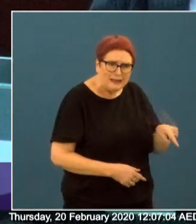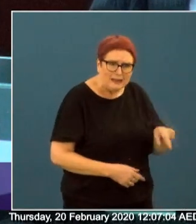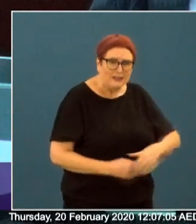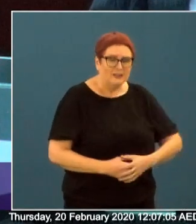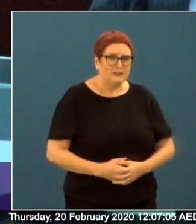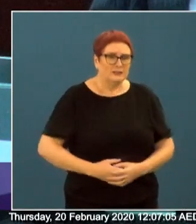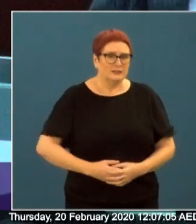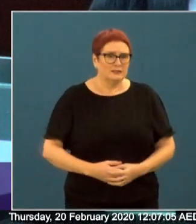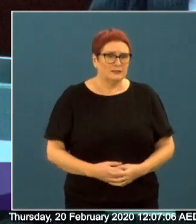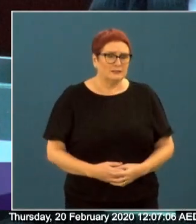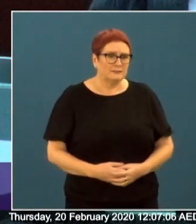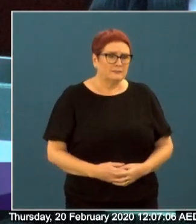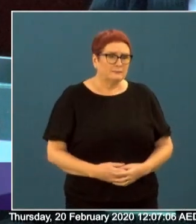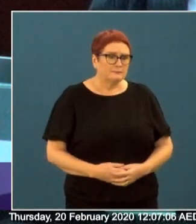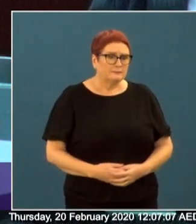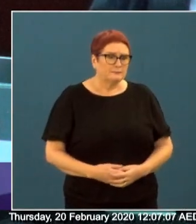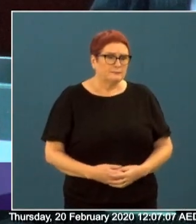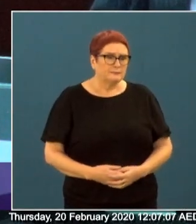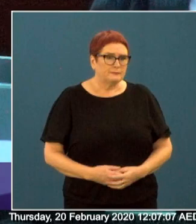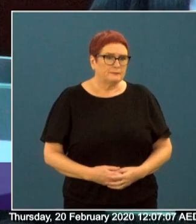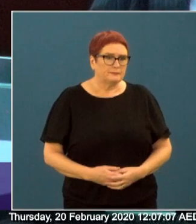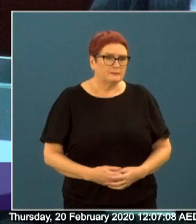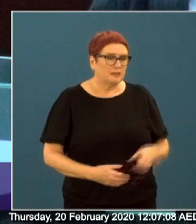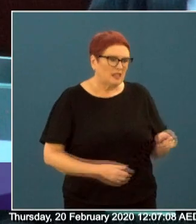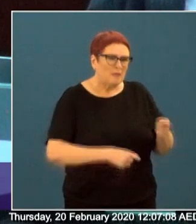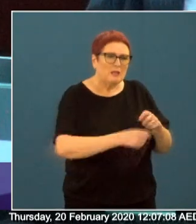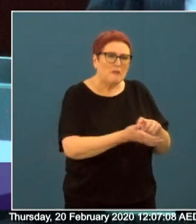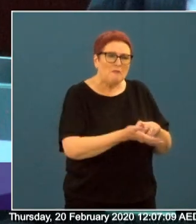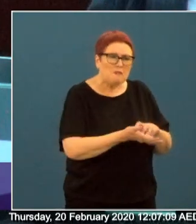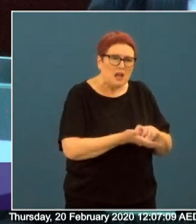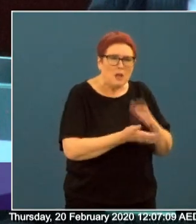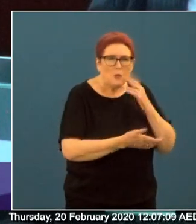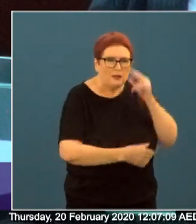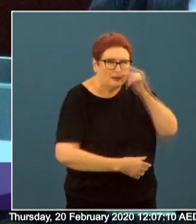with what might be a younger or earlier onset in terms of frailty,